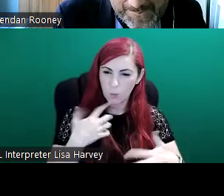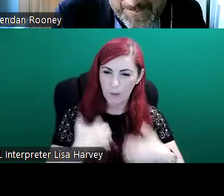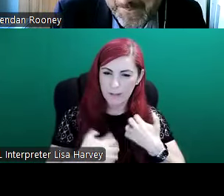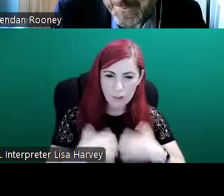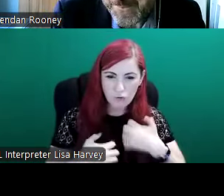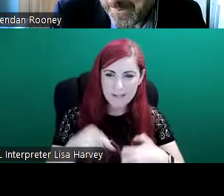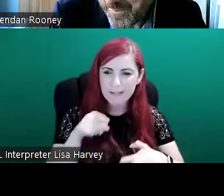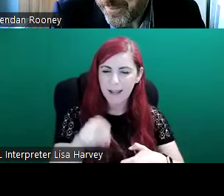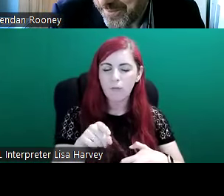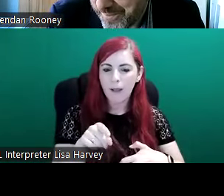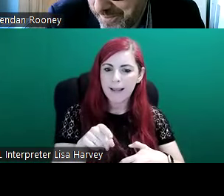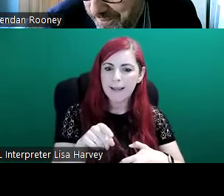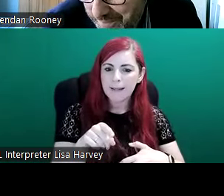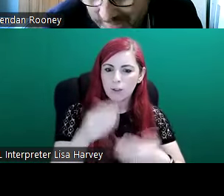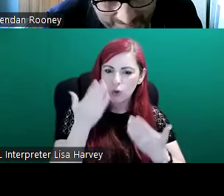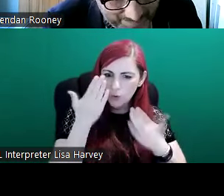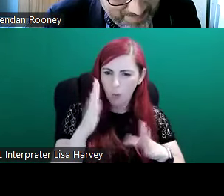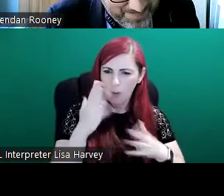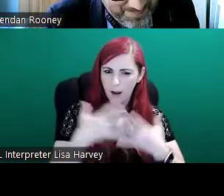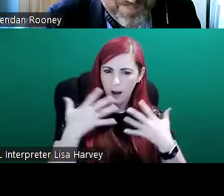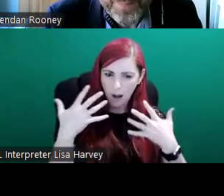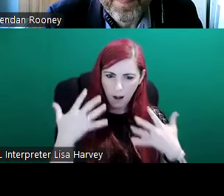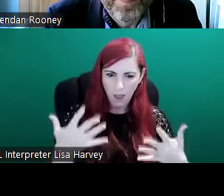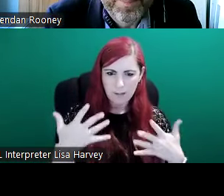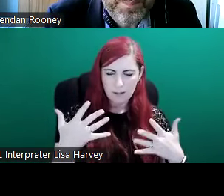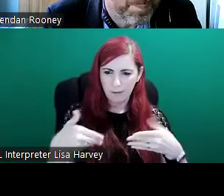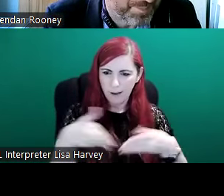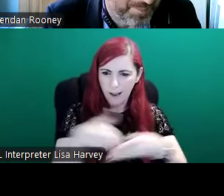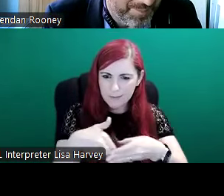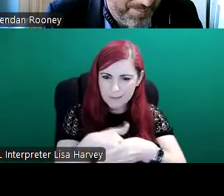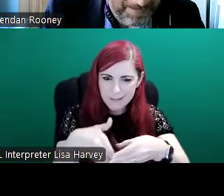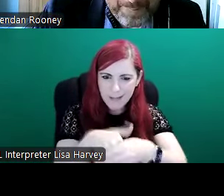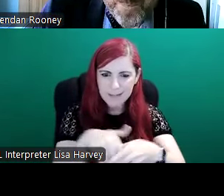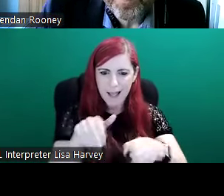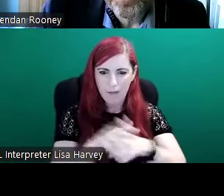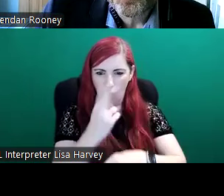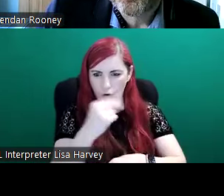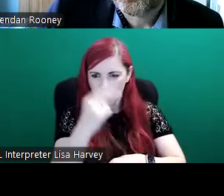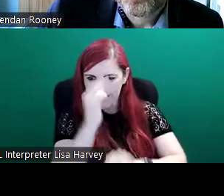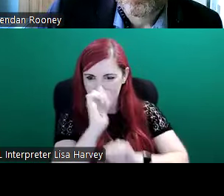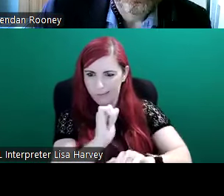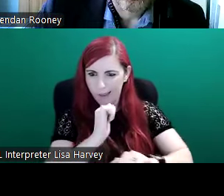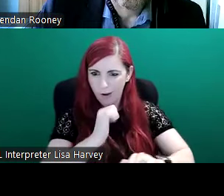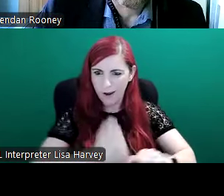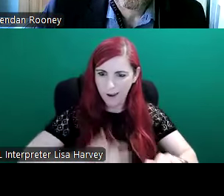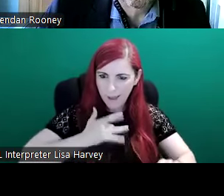really giving loads of context and sort of texture to their lives and their art. So